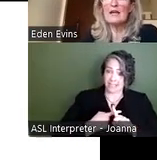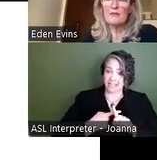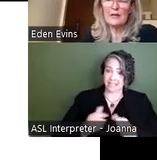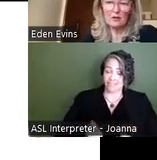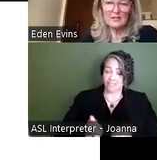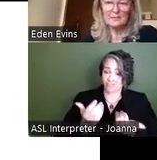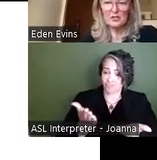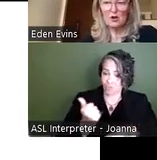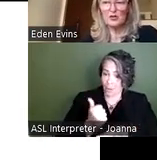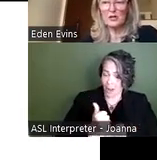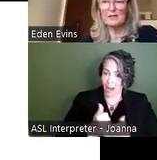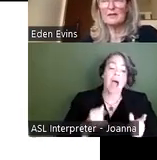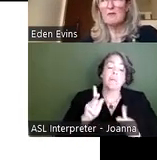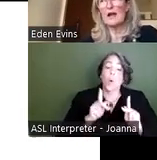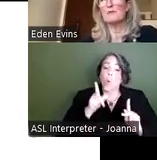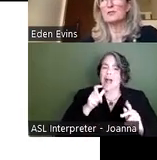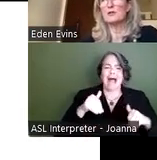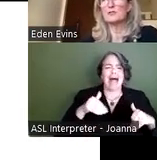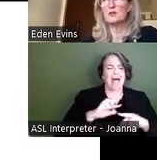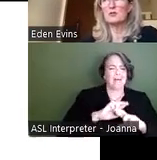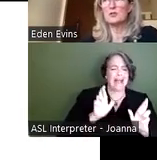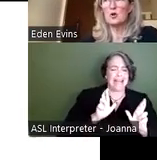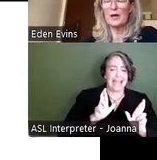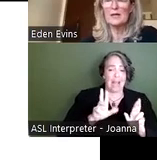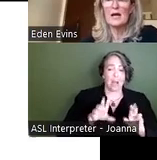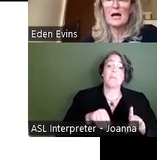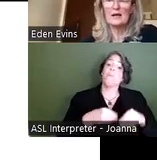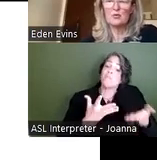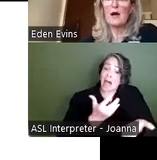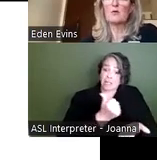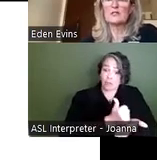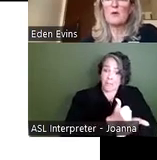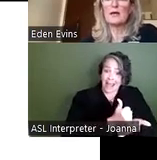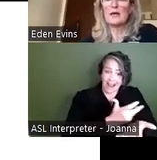if we encourage them to start treatment, they were able to take to quit as well, quit smoking